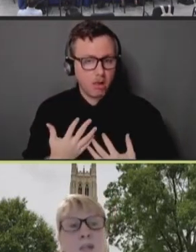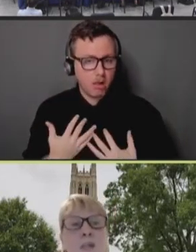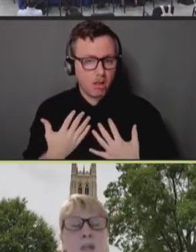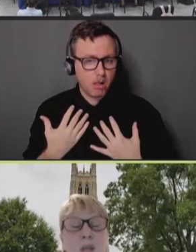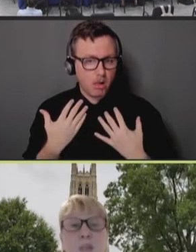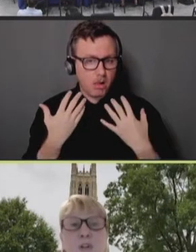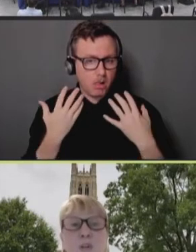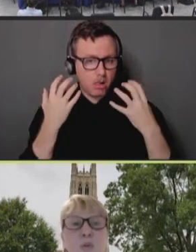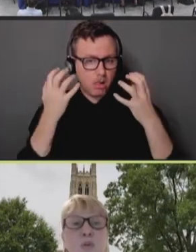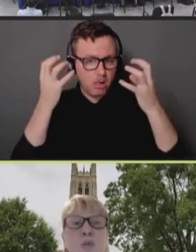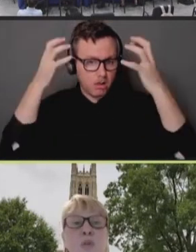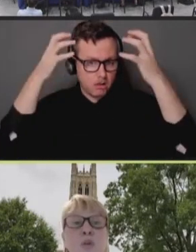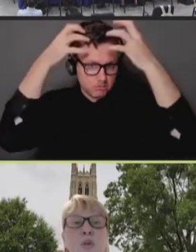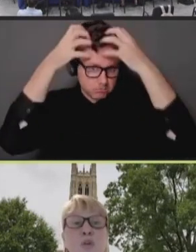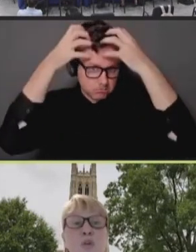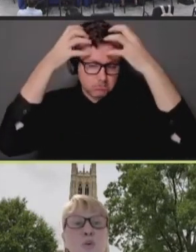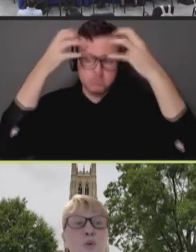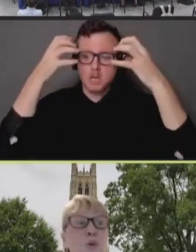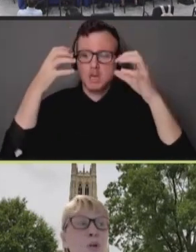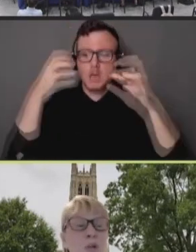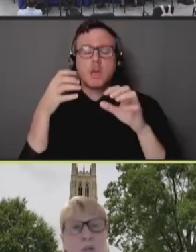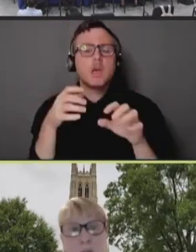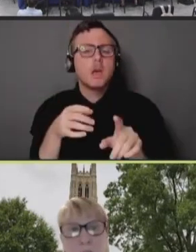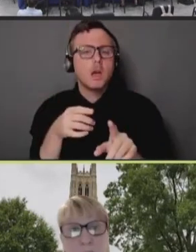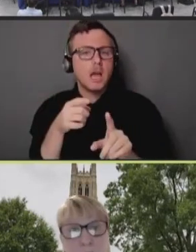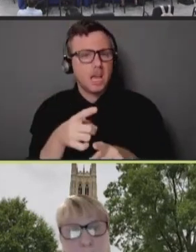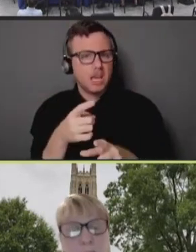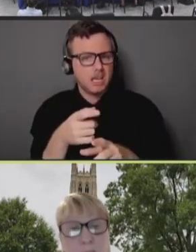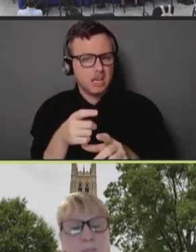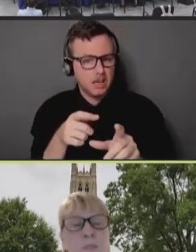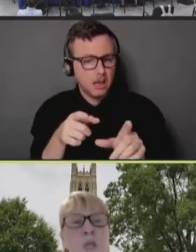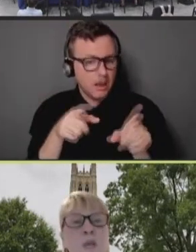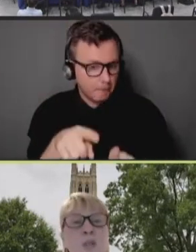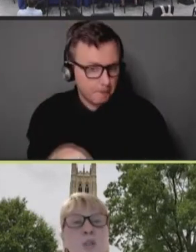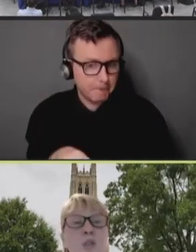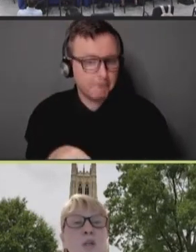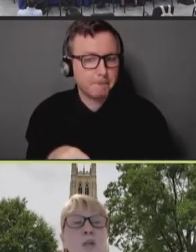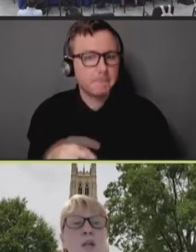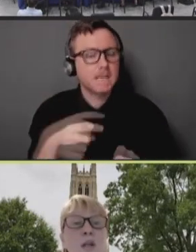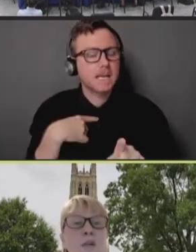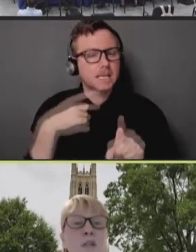and contributes to damage -- relevant damage to neurodegeneration.